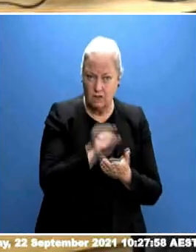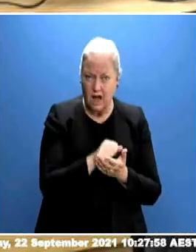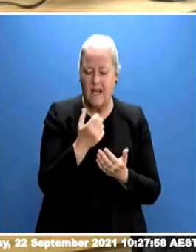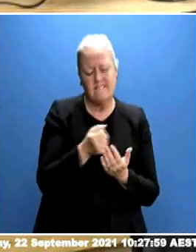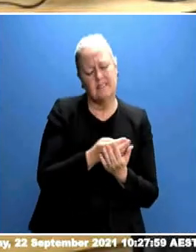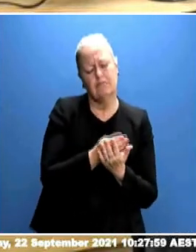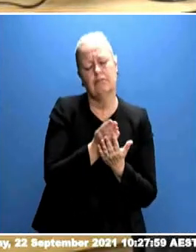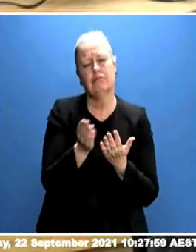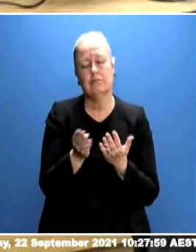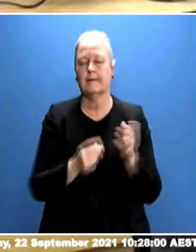Yes, I believe so.